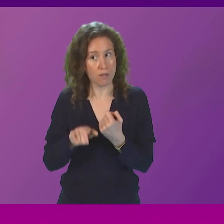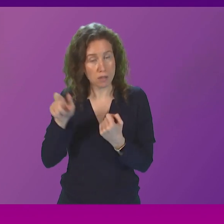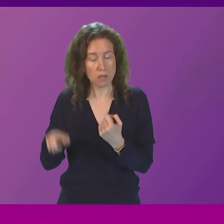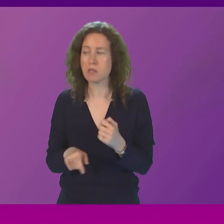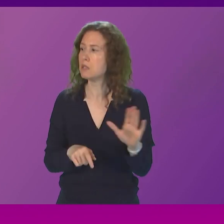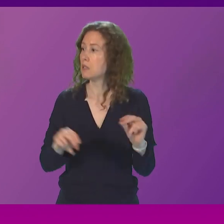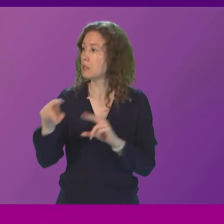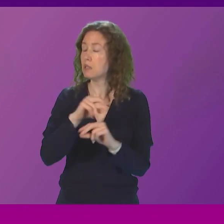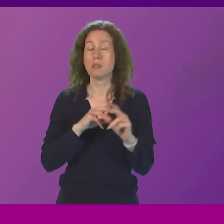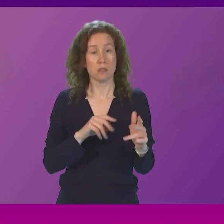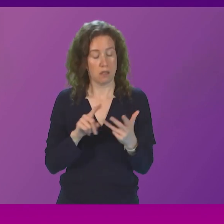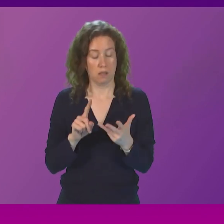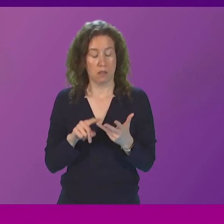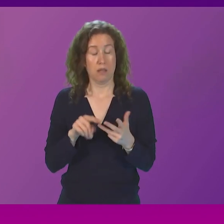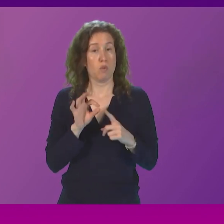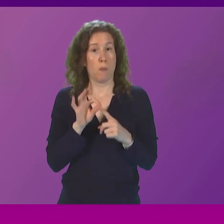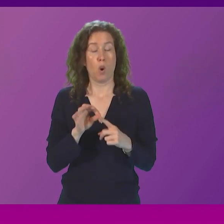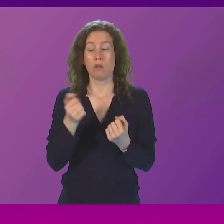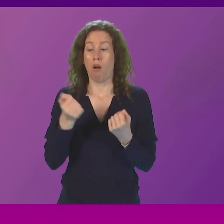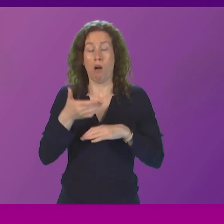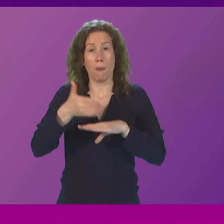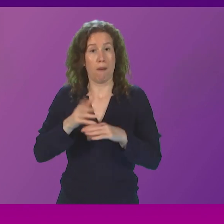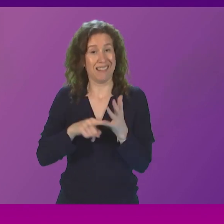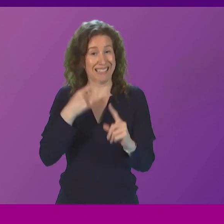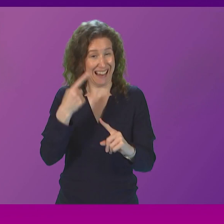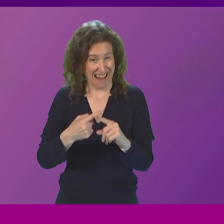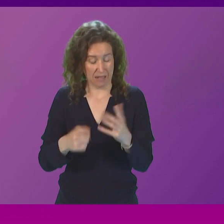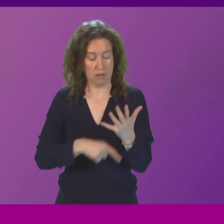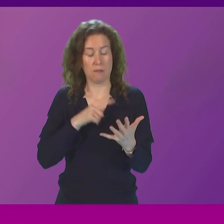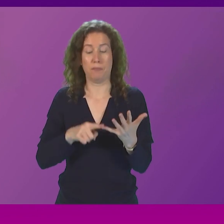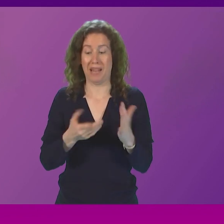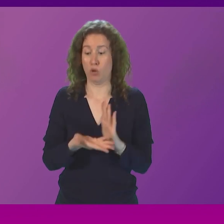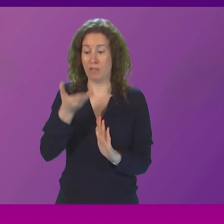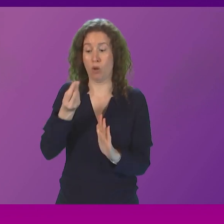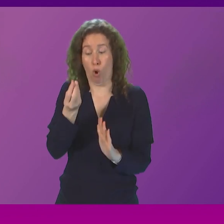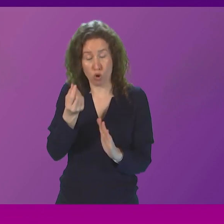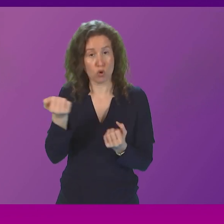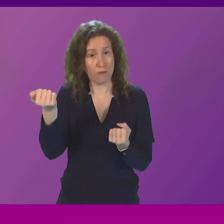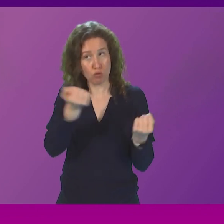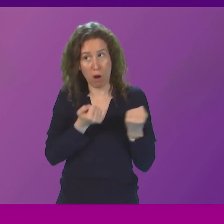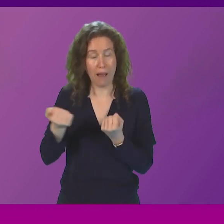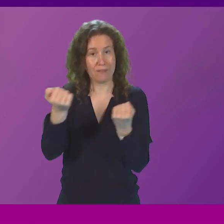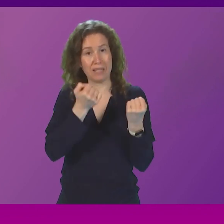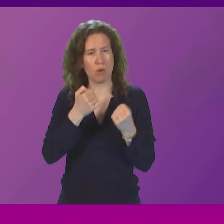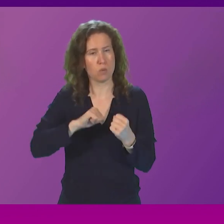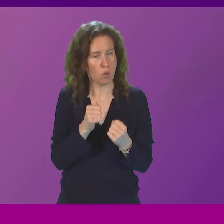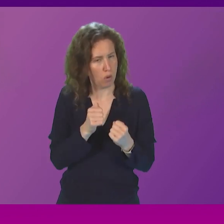it has proposed a car park tax and is increasing the cost of driving across Scotland.